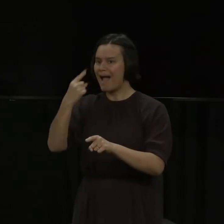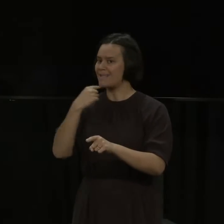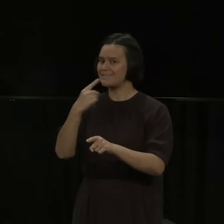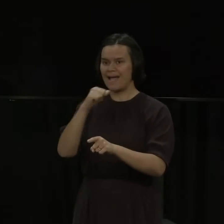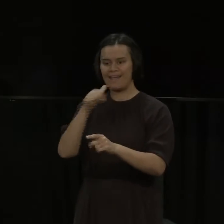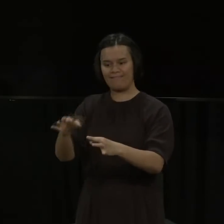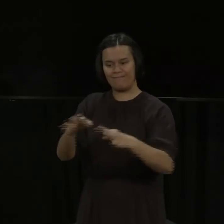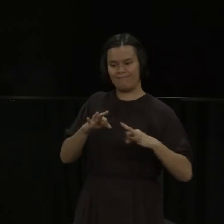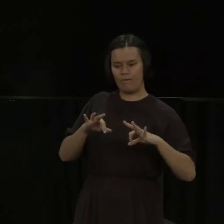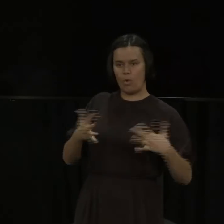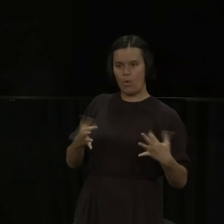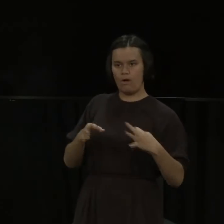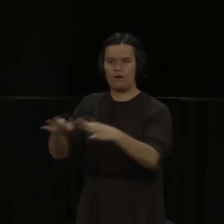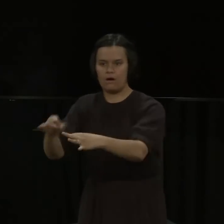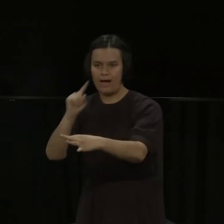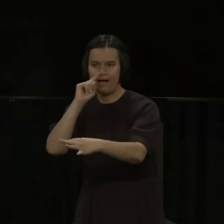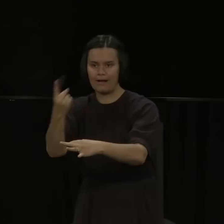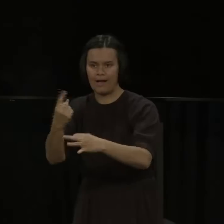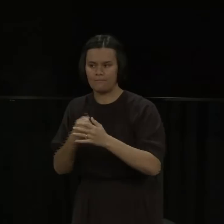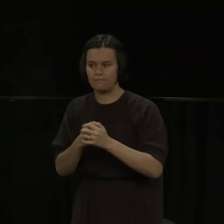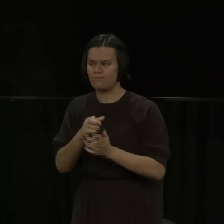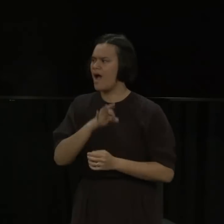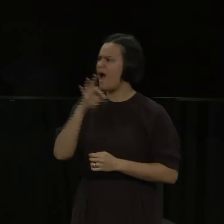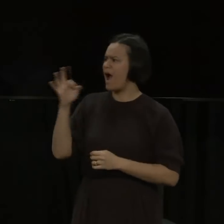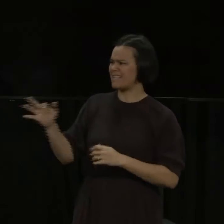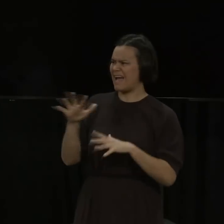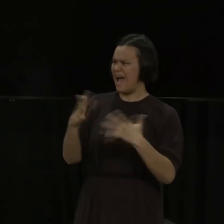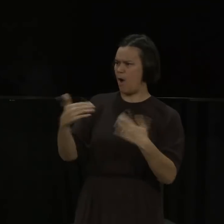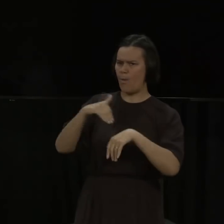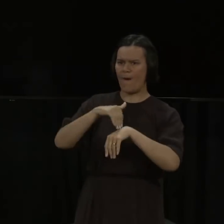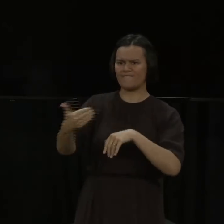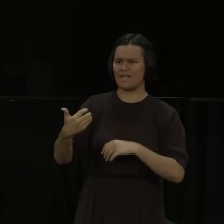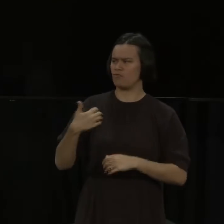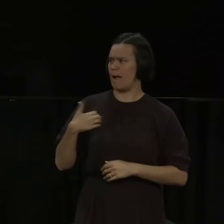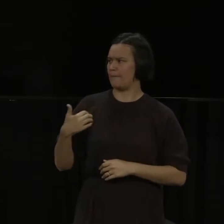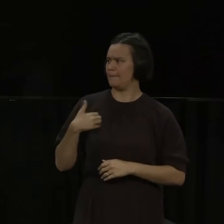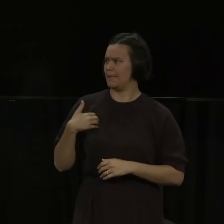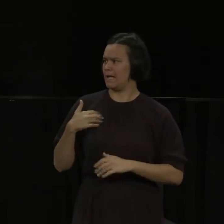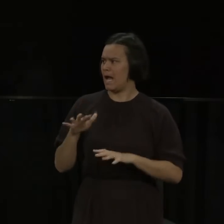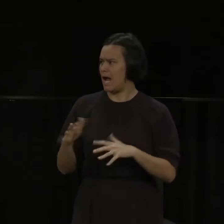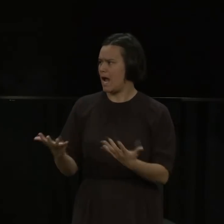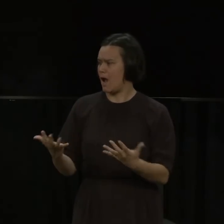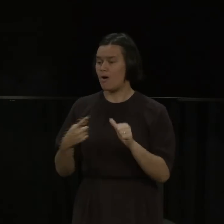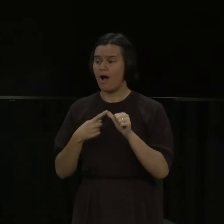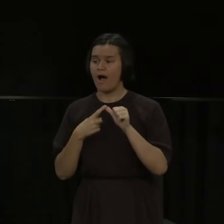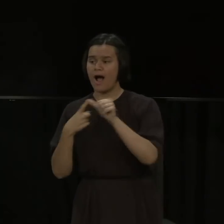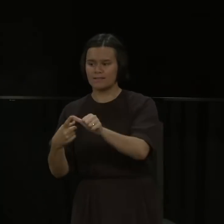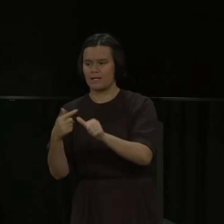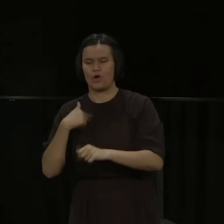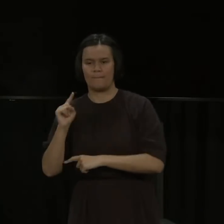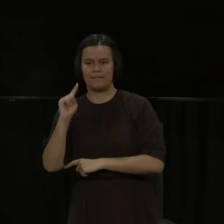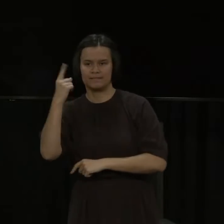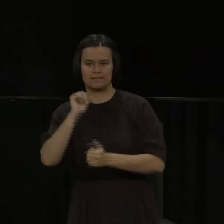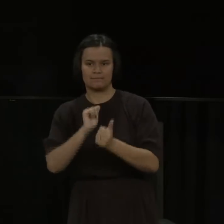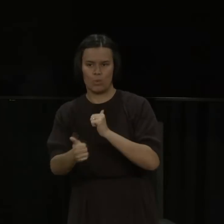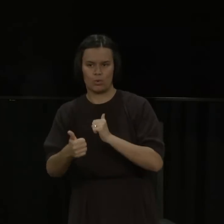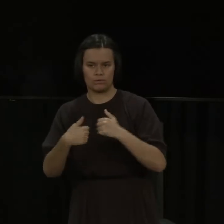glad moving sooner but in terms of giving people uncertainty so they can make plans, I wouldn't bank on us moving sooner than those days. $$TRANSMIT>> What